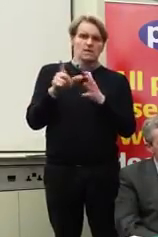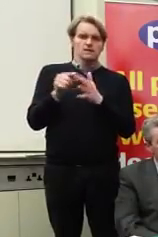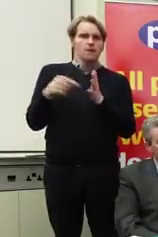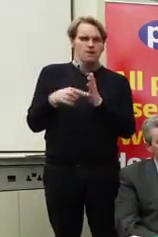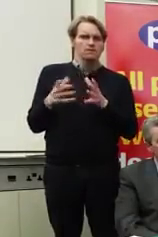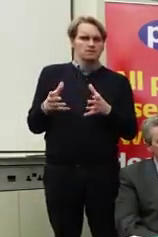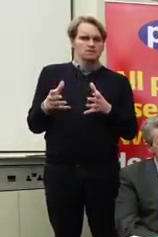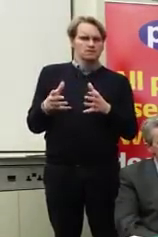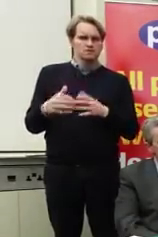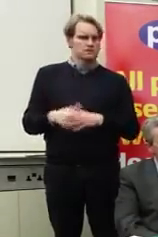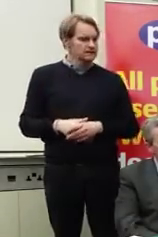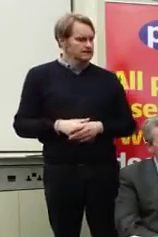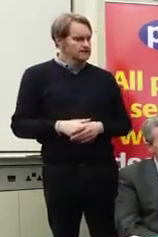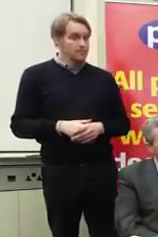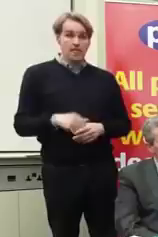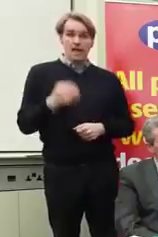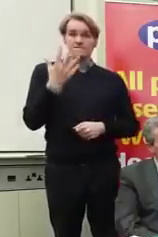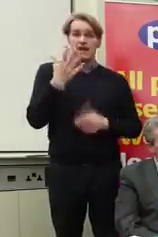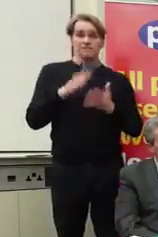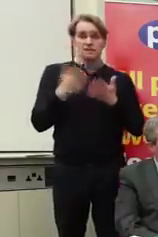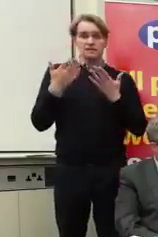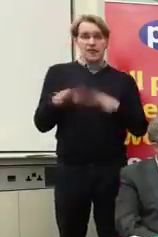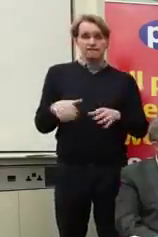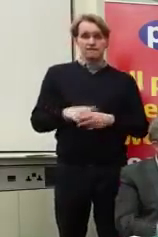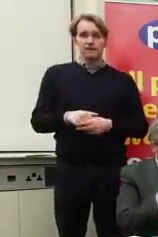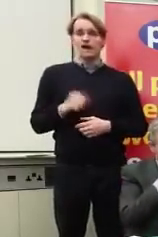Live event and I've got two more questions one for Mark and then one for